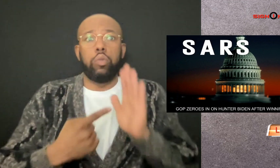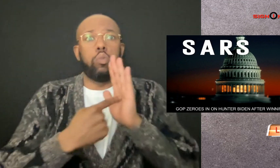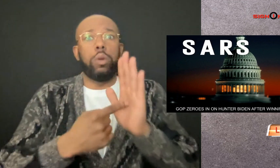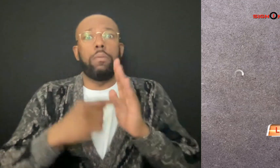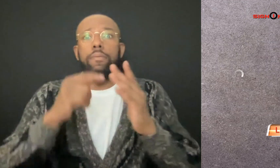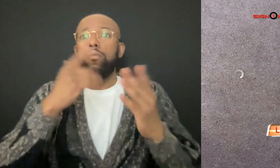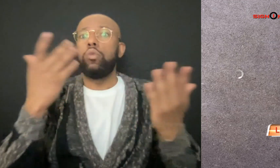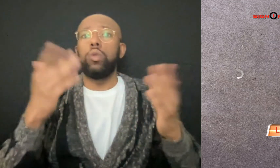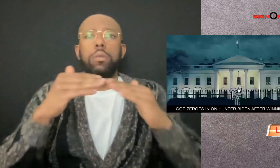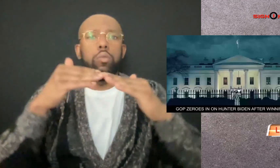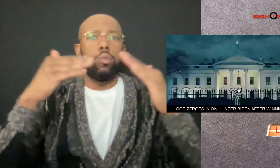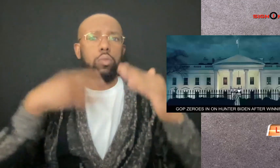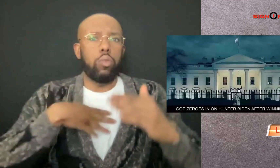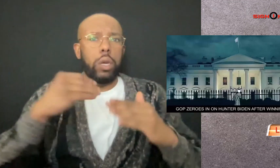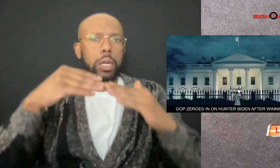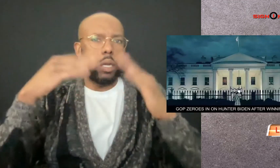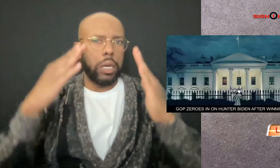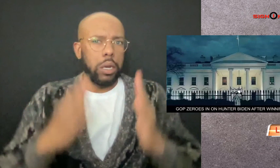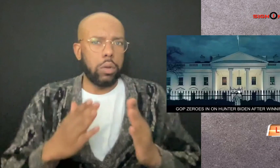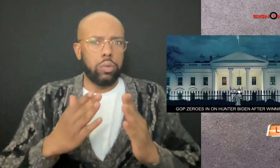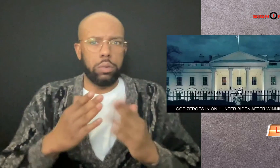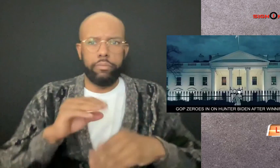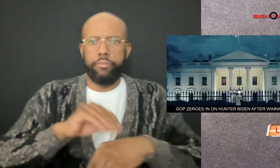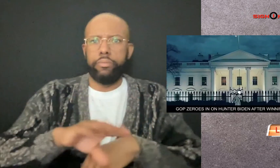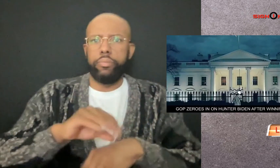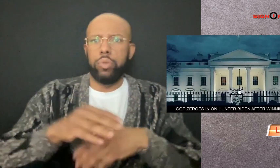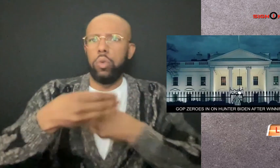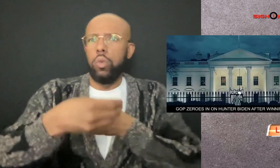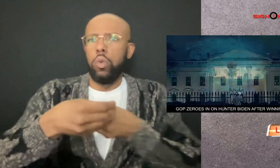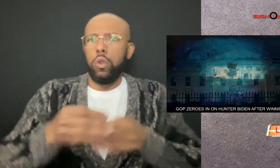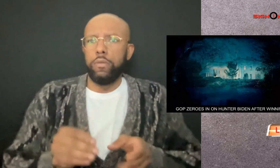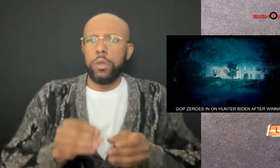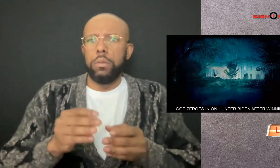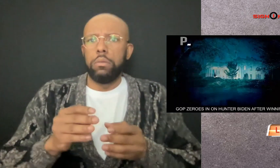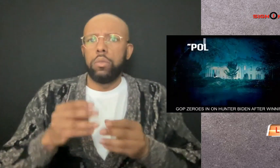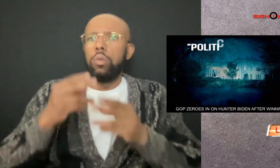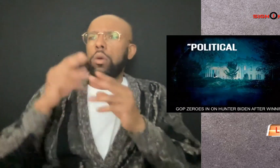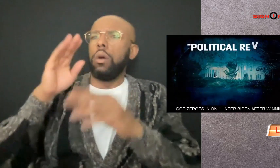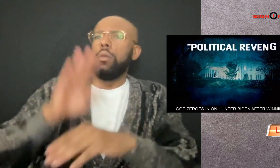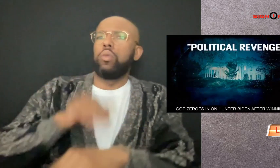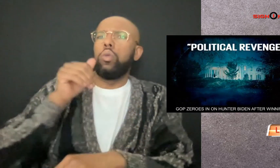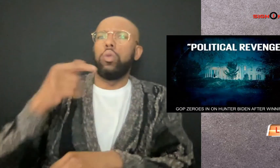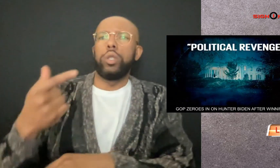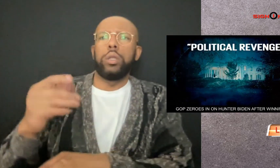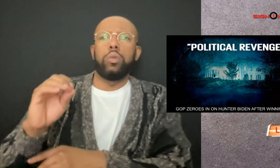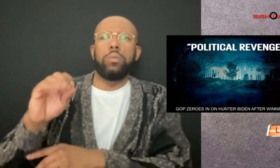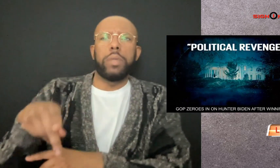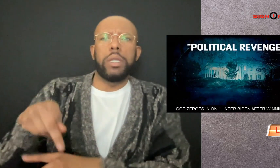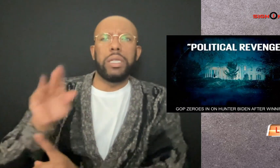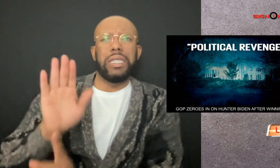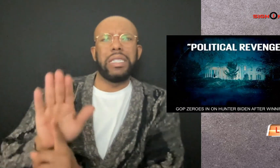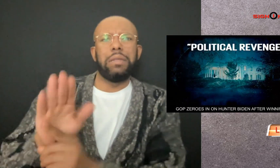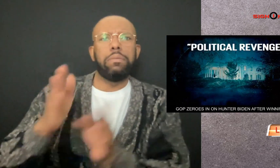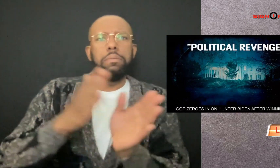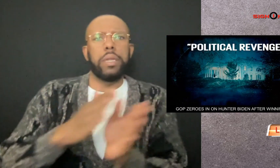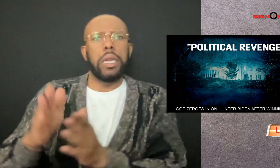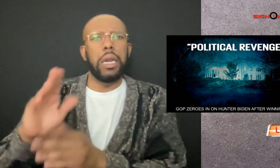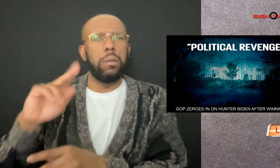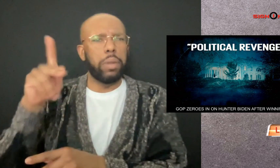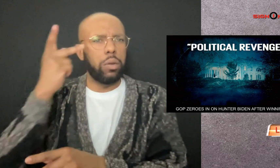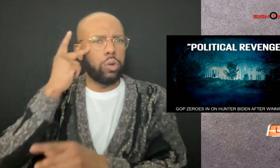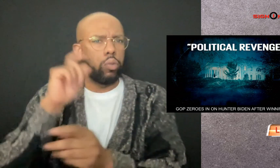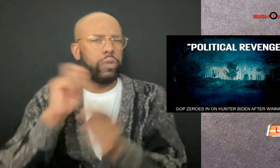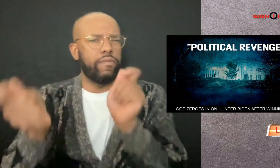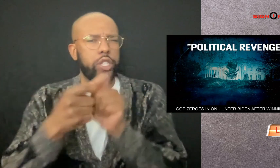a spokesman for the White House counsel's office says the GOP's plan is political revenge